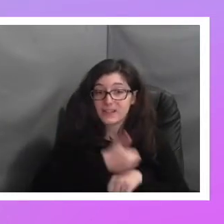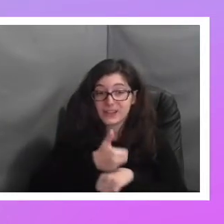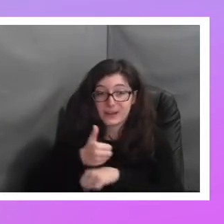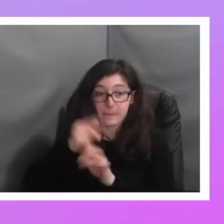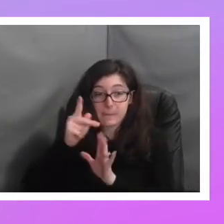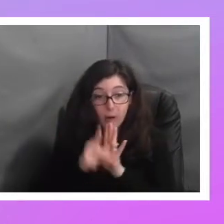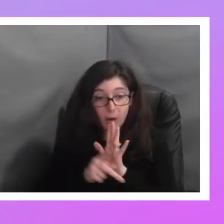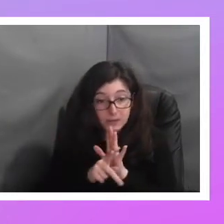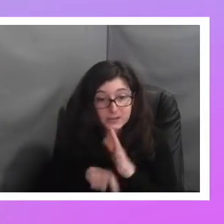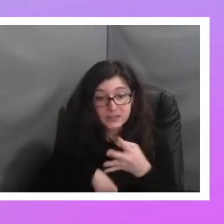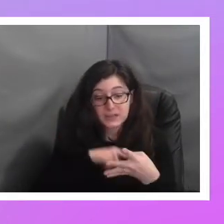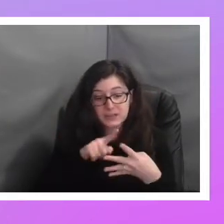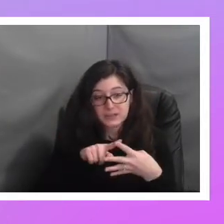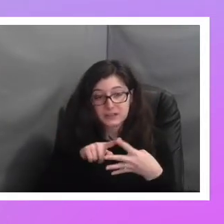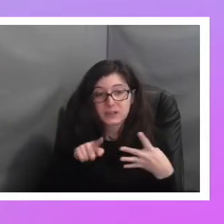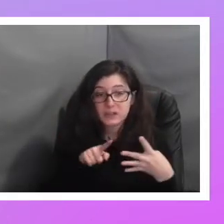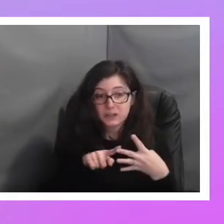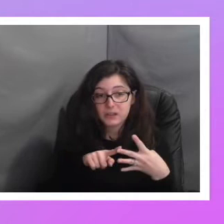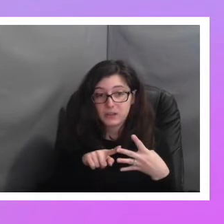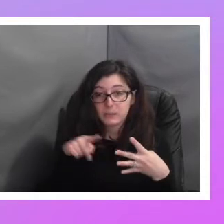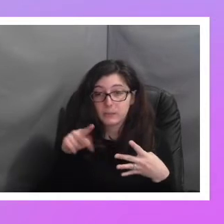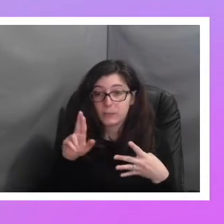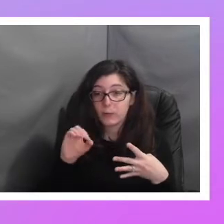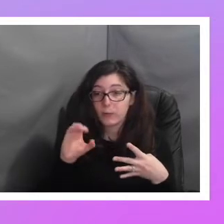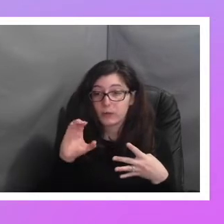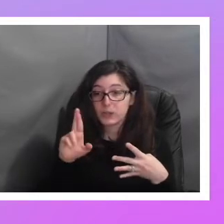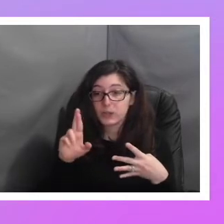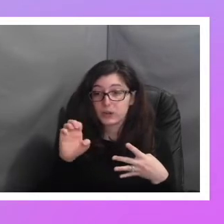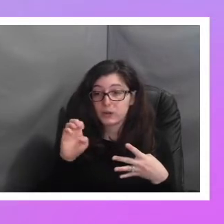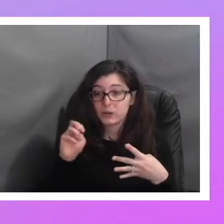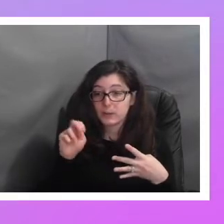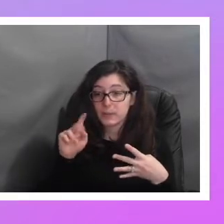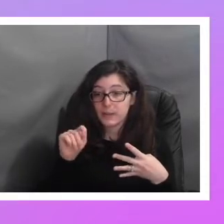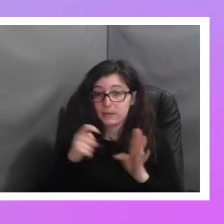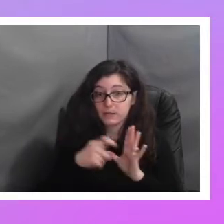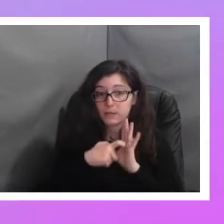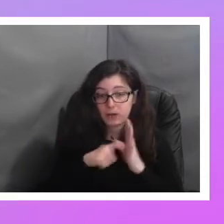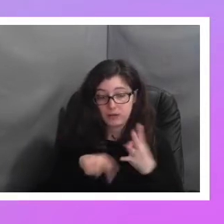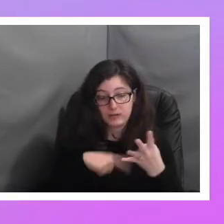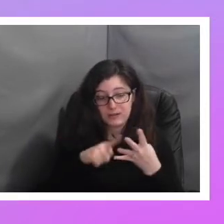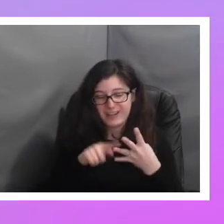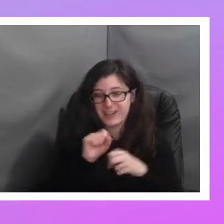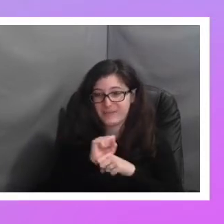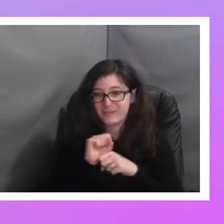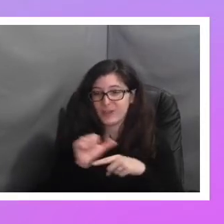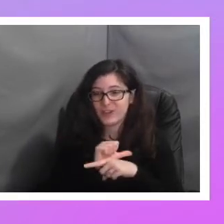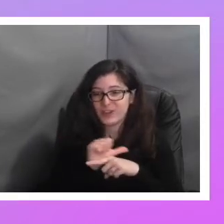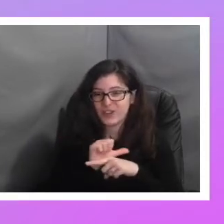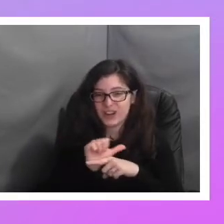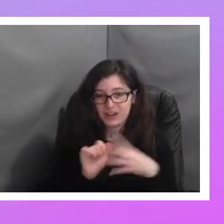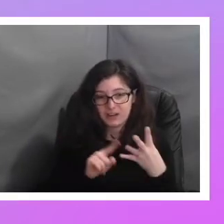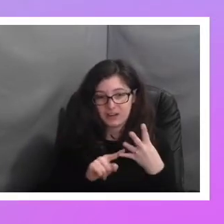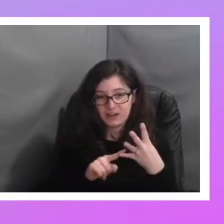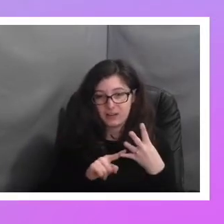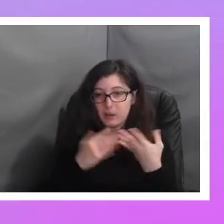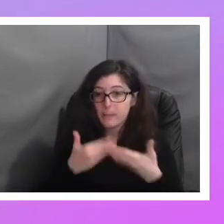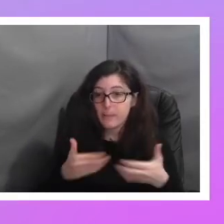must implement procurement requirements, must do training of employees, and must have publicly available plans